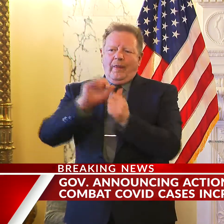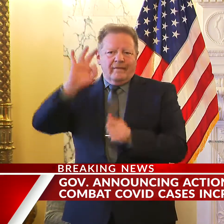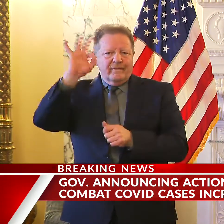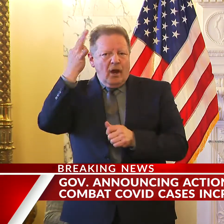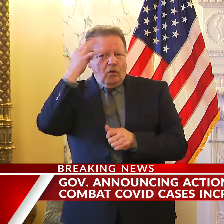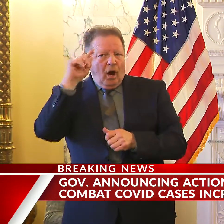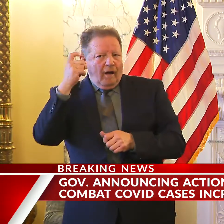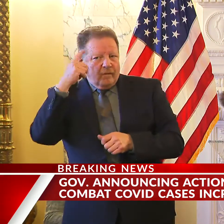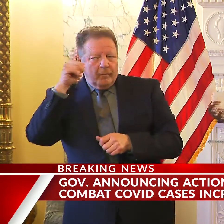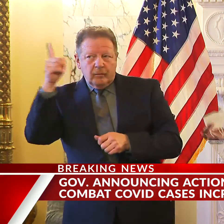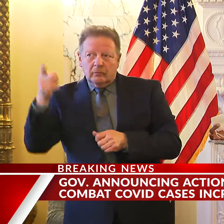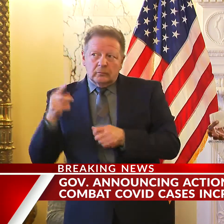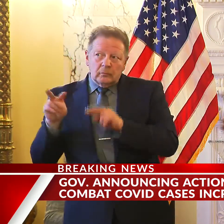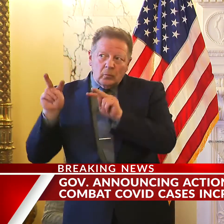OF CHILDREN. BEYOND THAT,